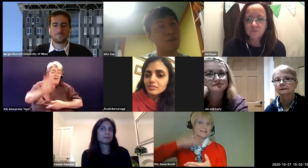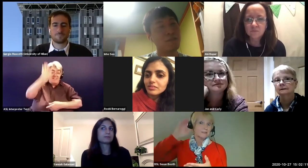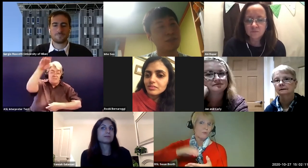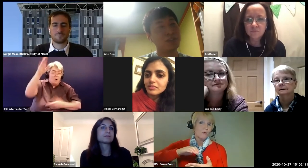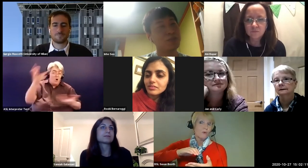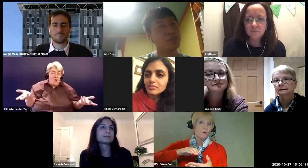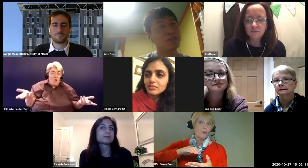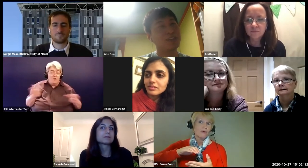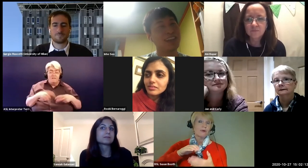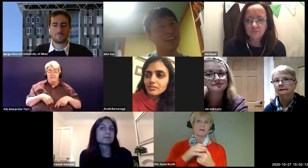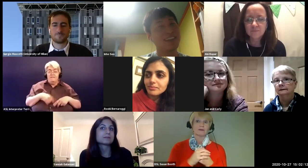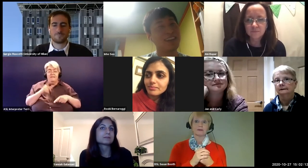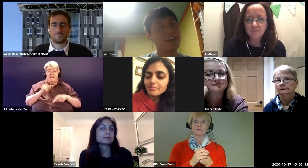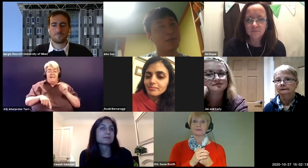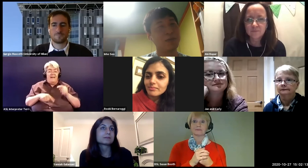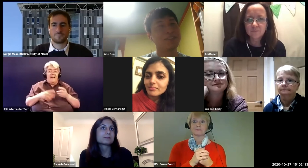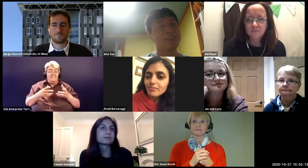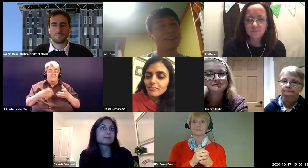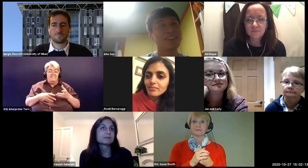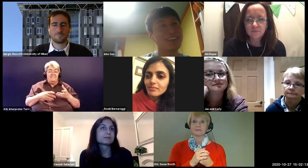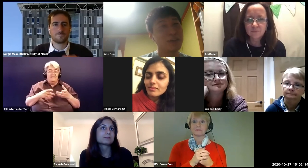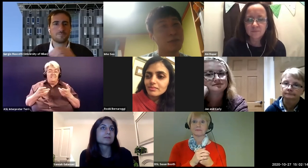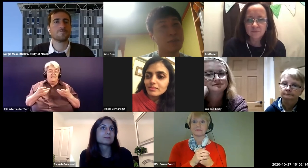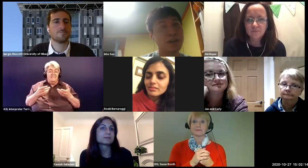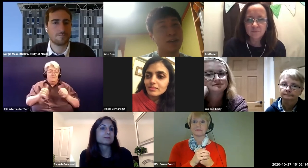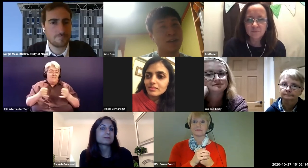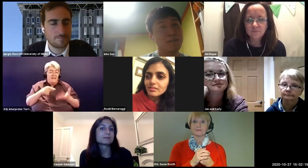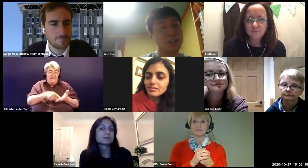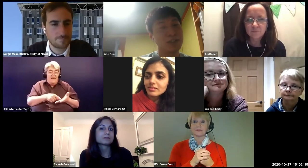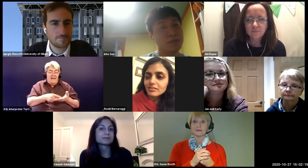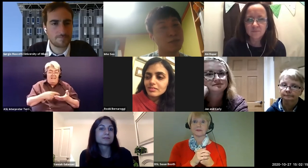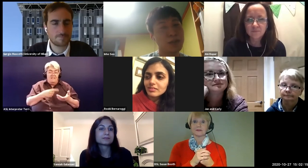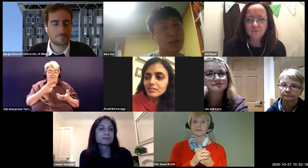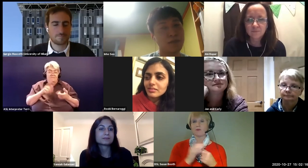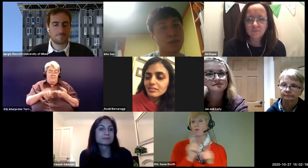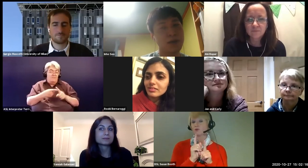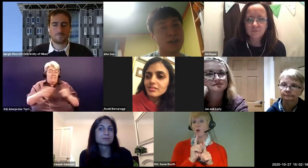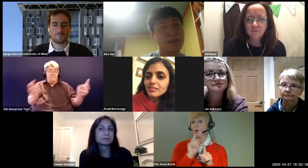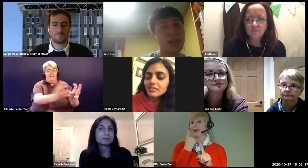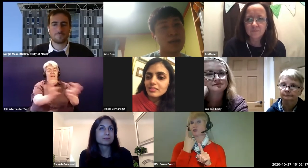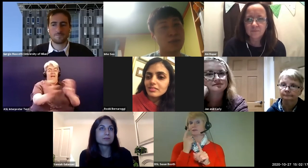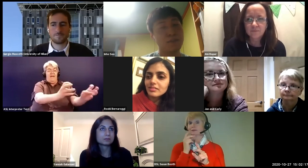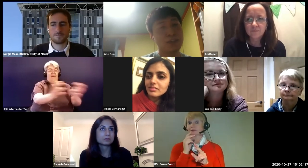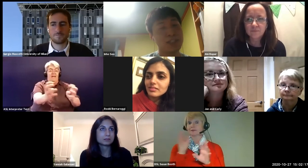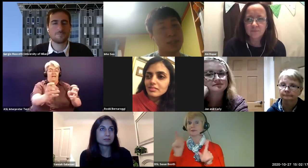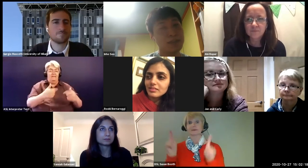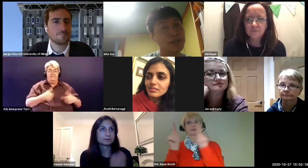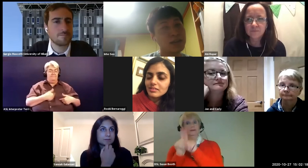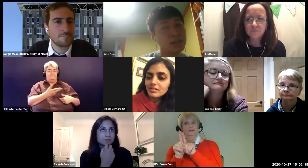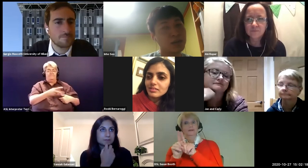overwatch or like elder or something with my friends with my able friends I mean so